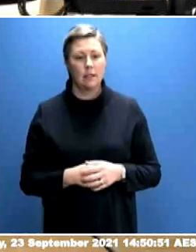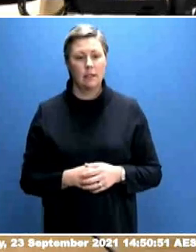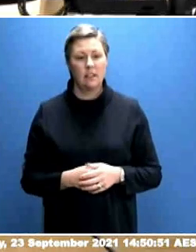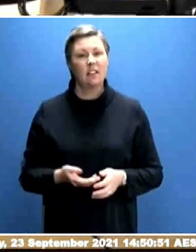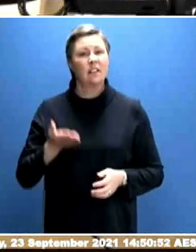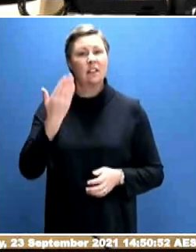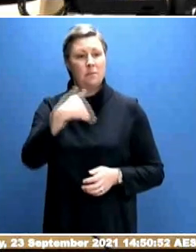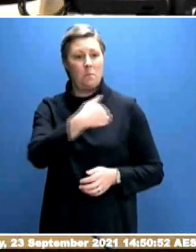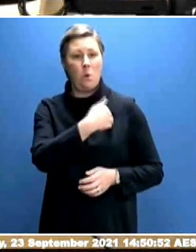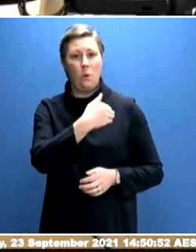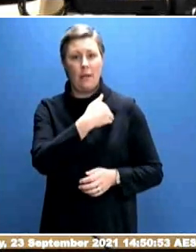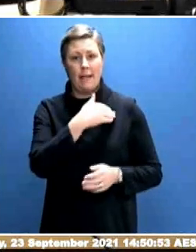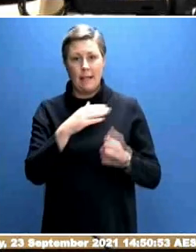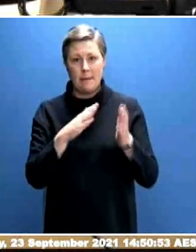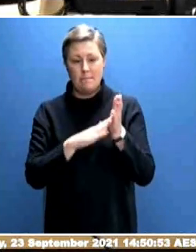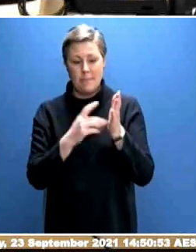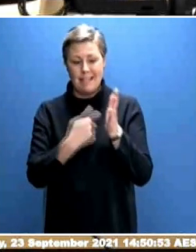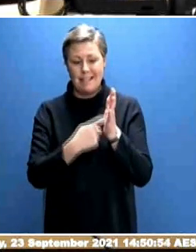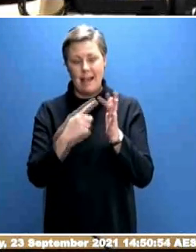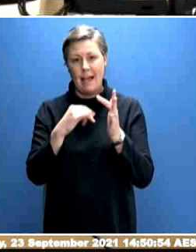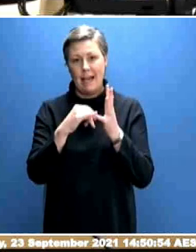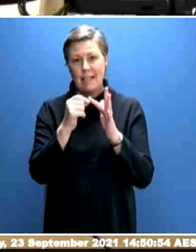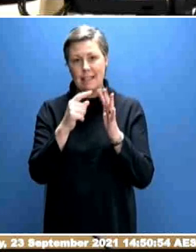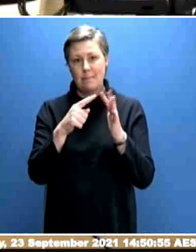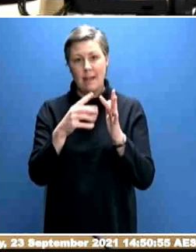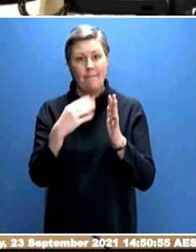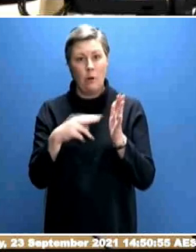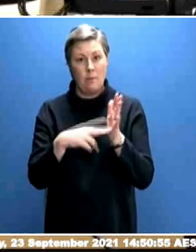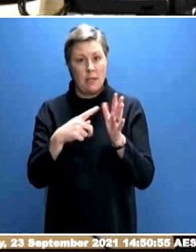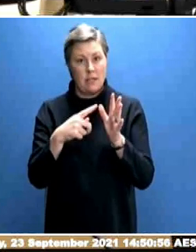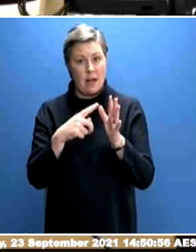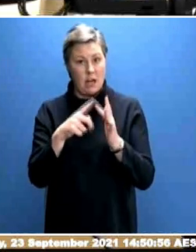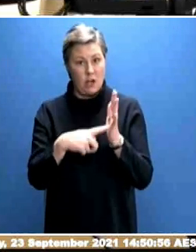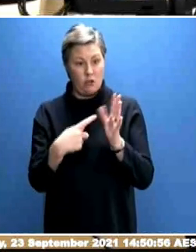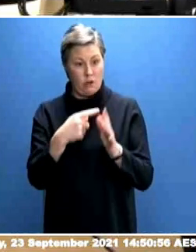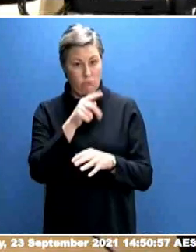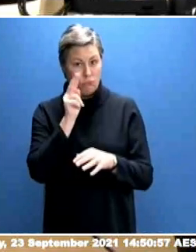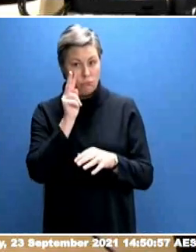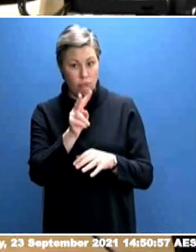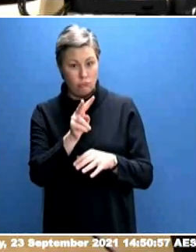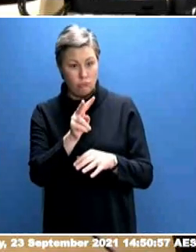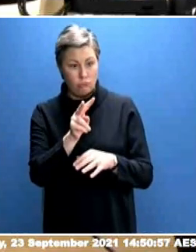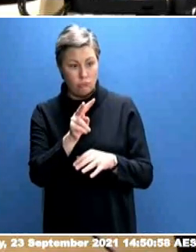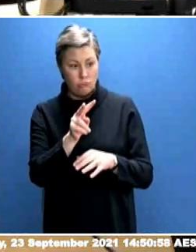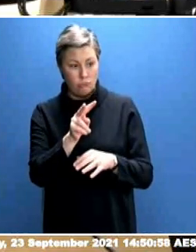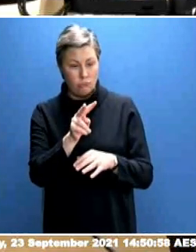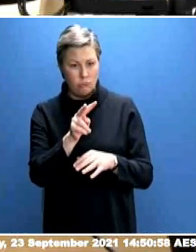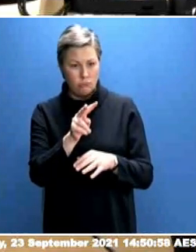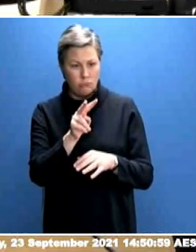today by Mr Espie from NAAJA? I think you might be on mute, Ms Kerr.